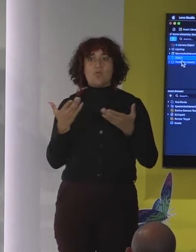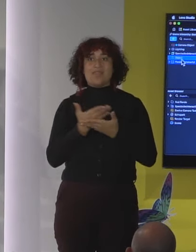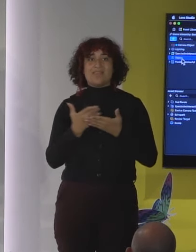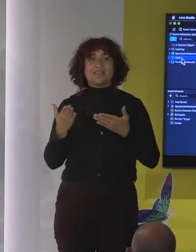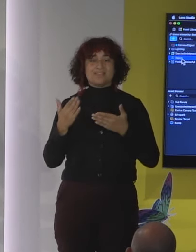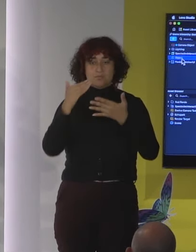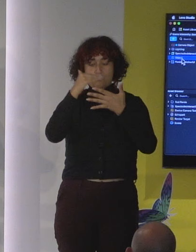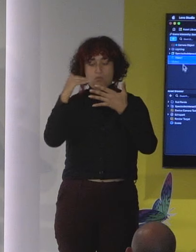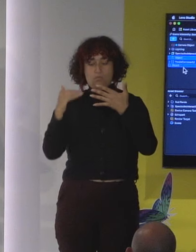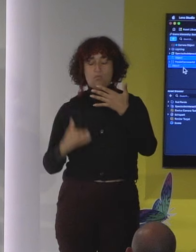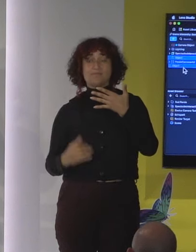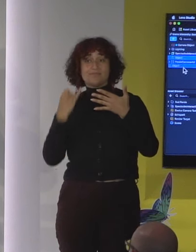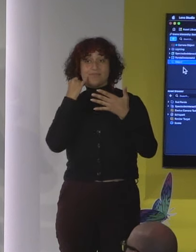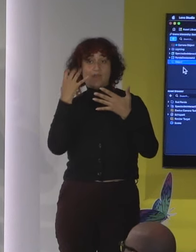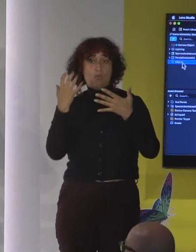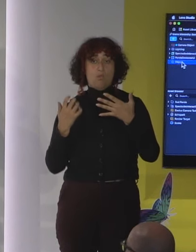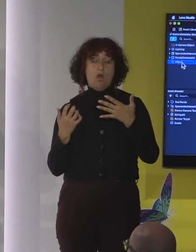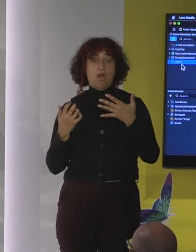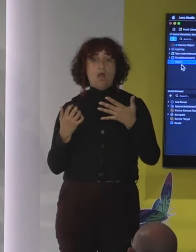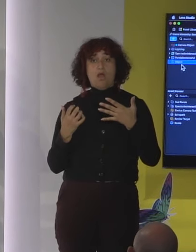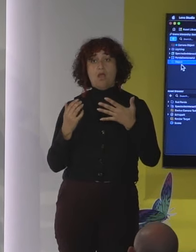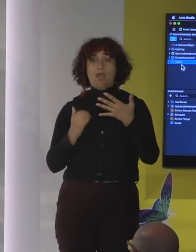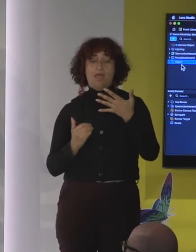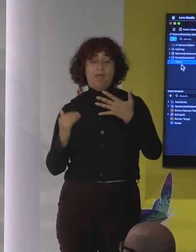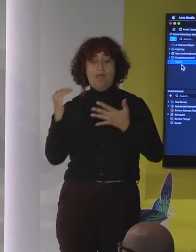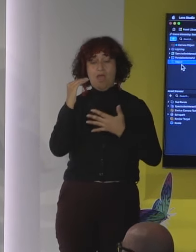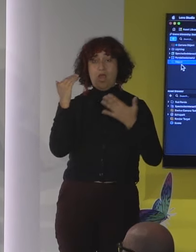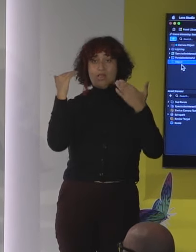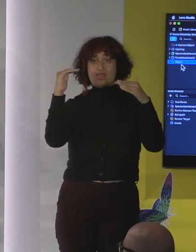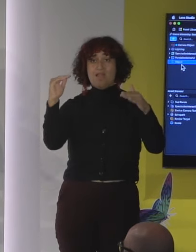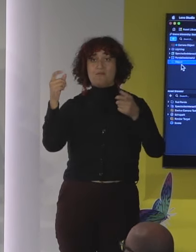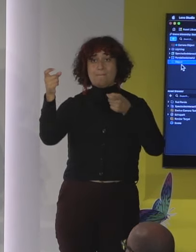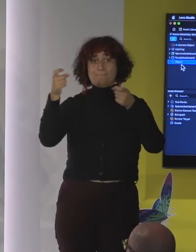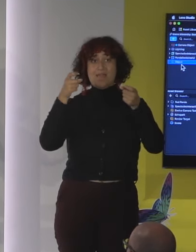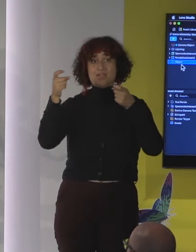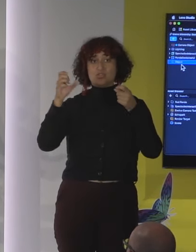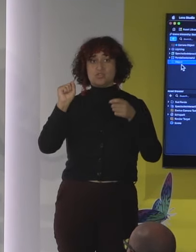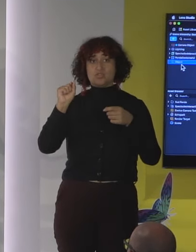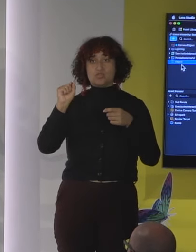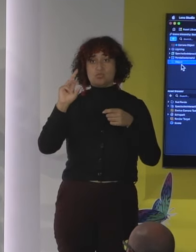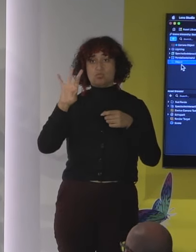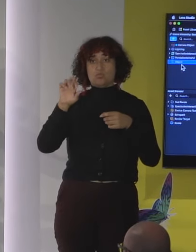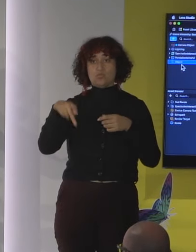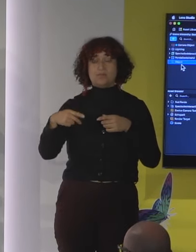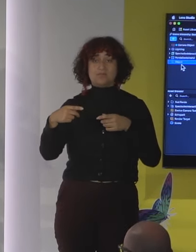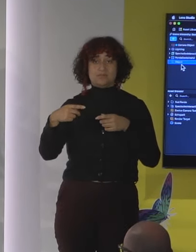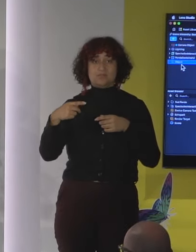So, if I want a higher level manager script to interact with it, let's make sure our scene object